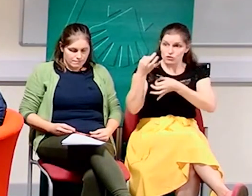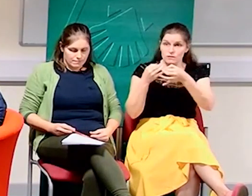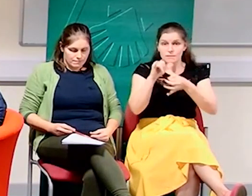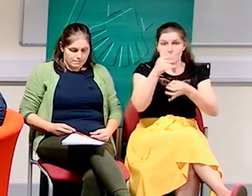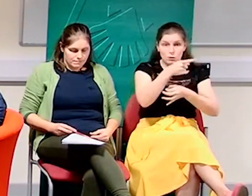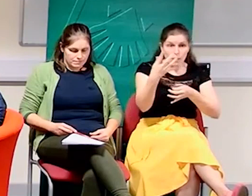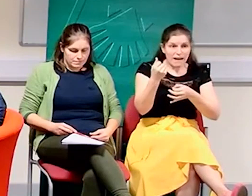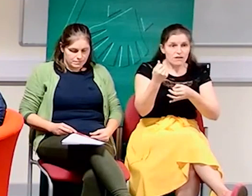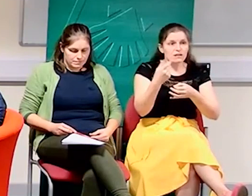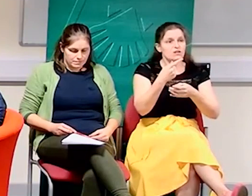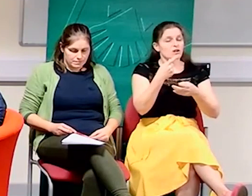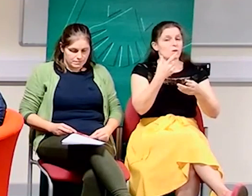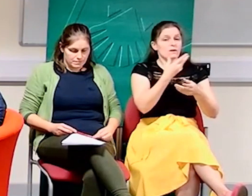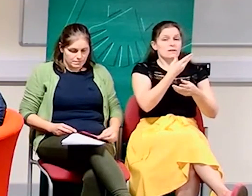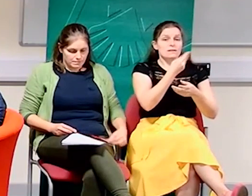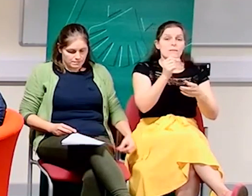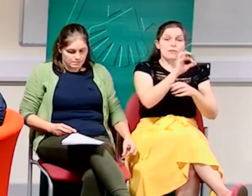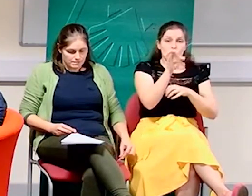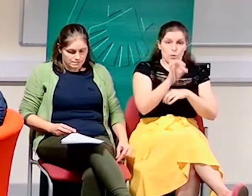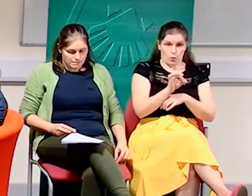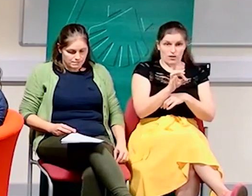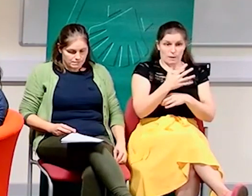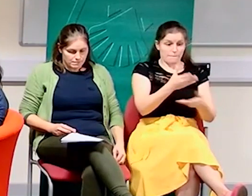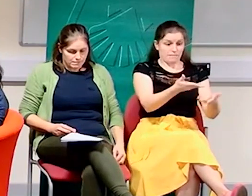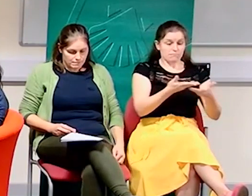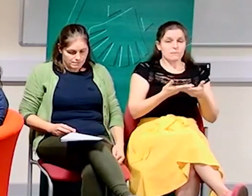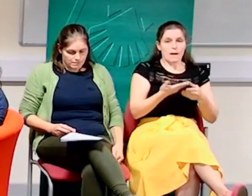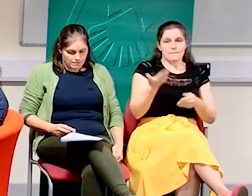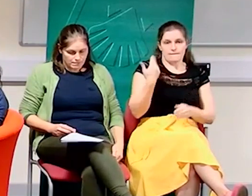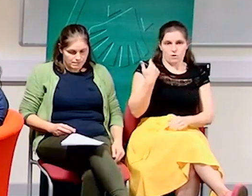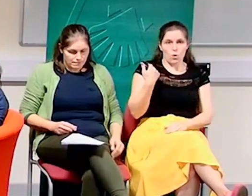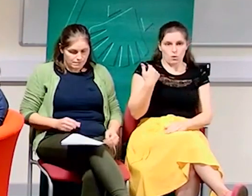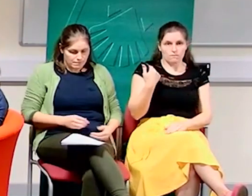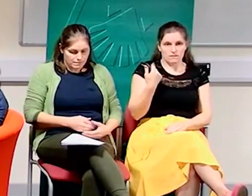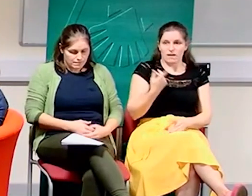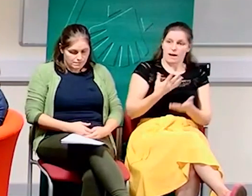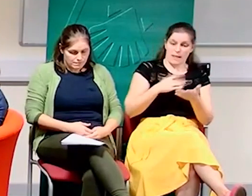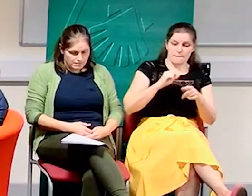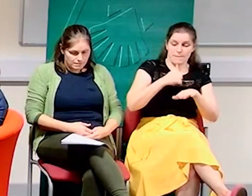so some are pre-submitted questions that we've had on key themes um but there will also be the